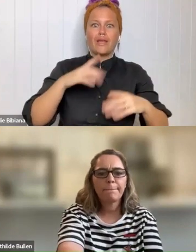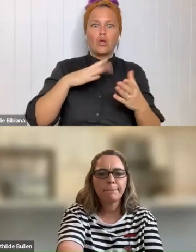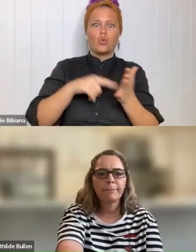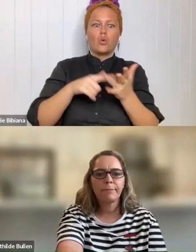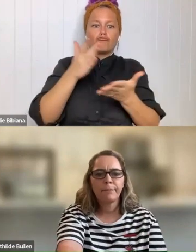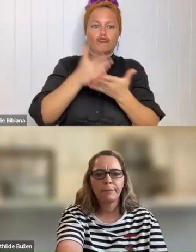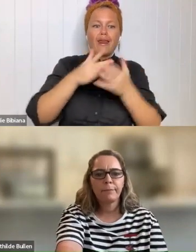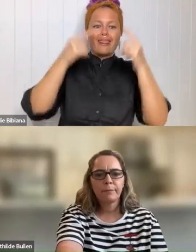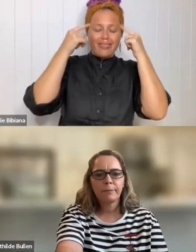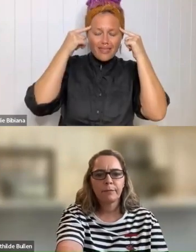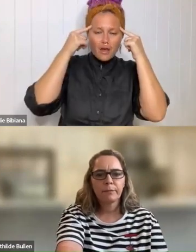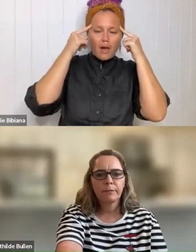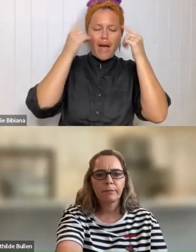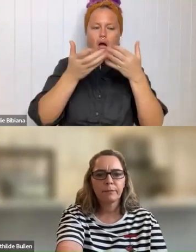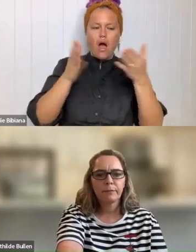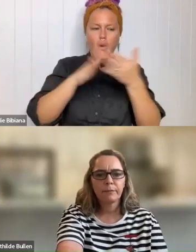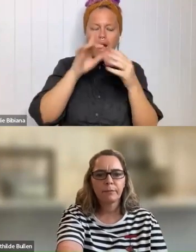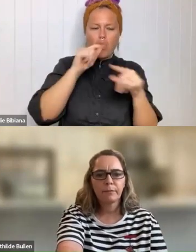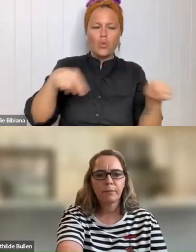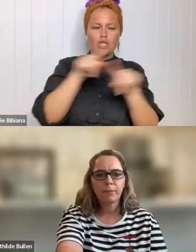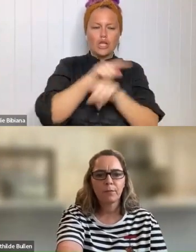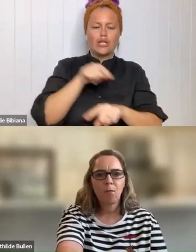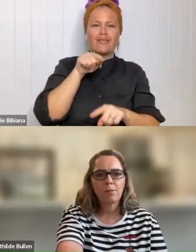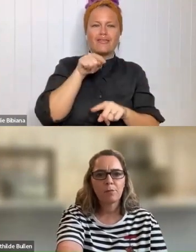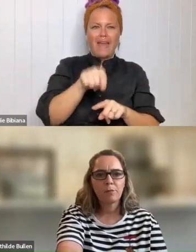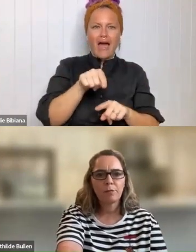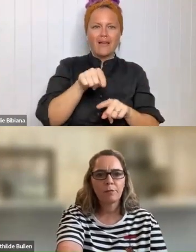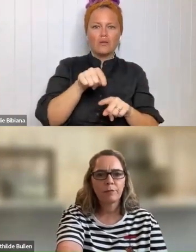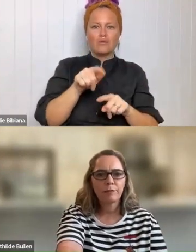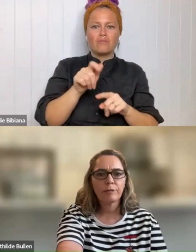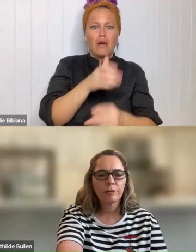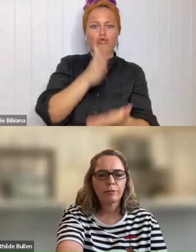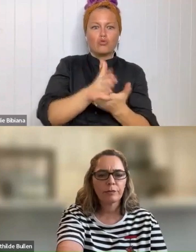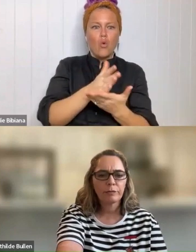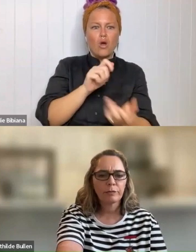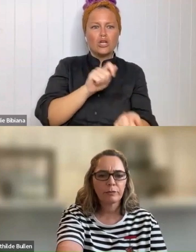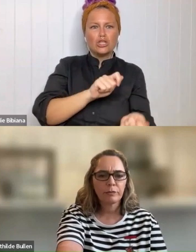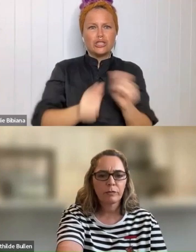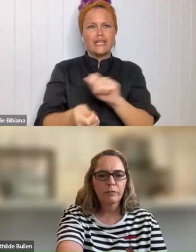can we change that so that it shifts. And that's a huge piece